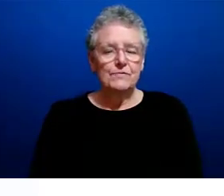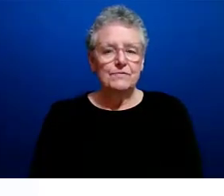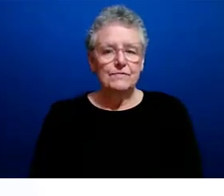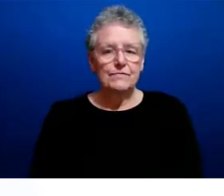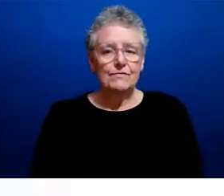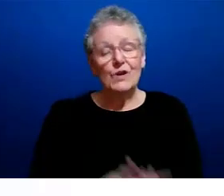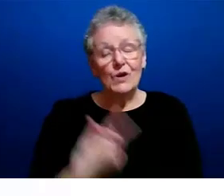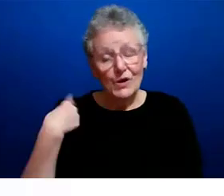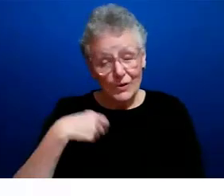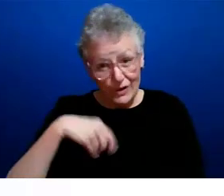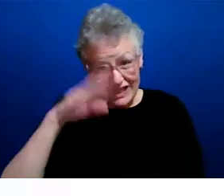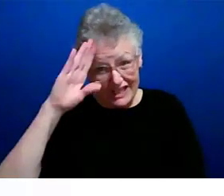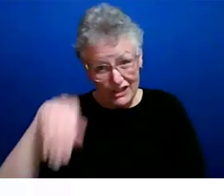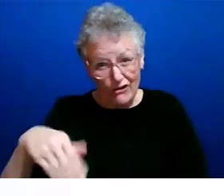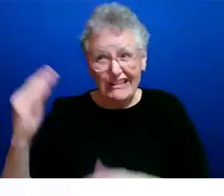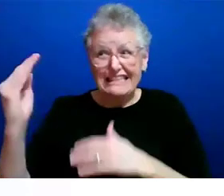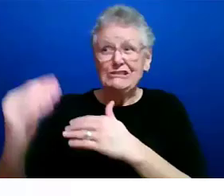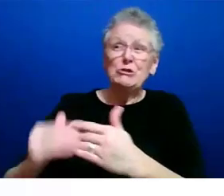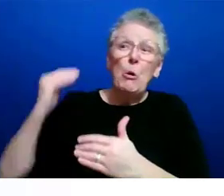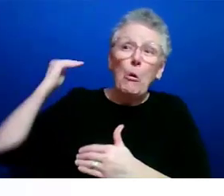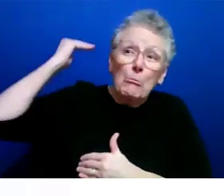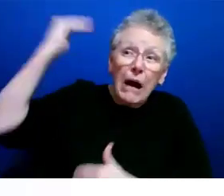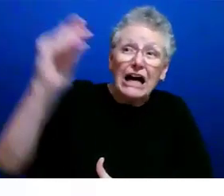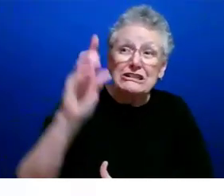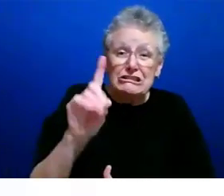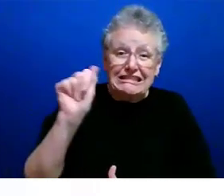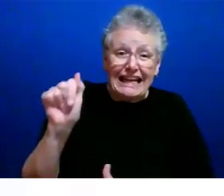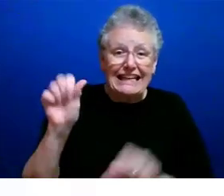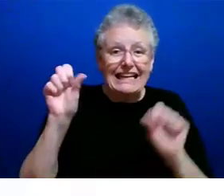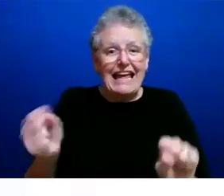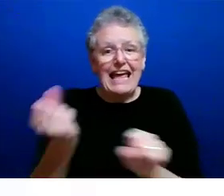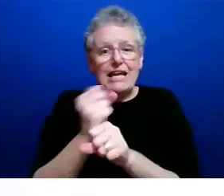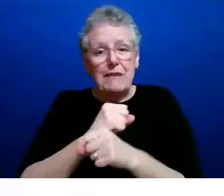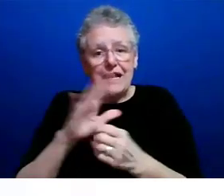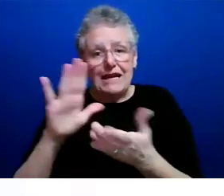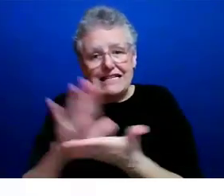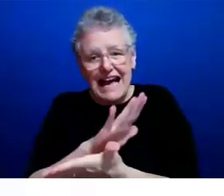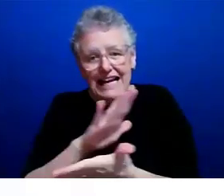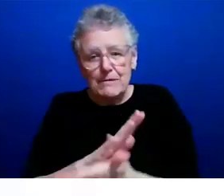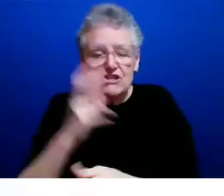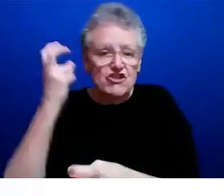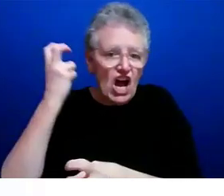We know that excessive amounts of data can make documents difficult to navigate.